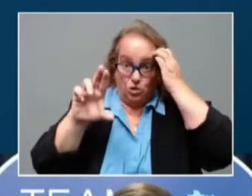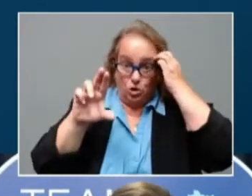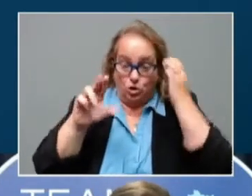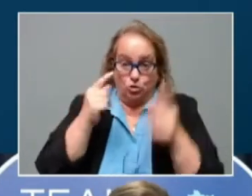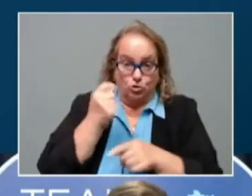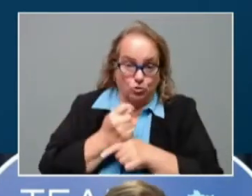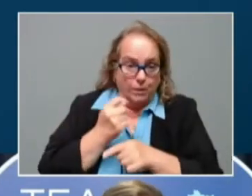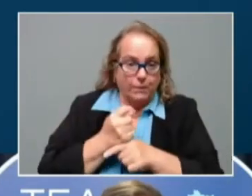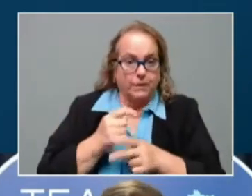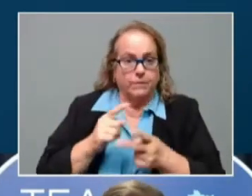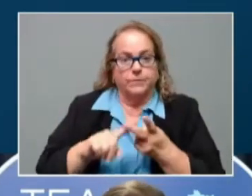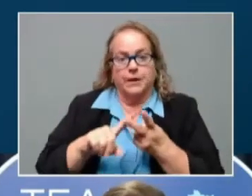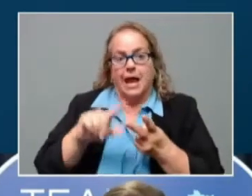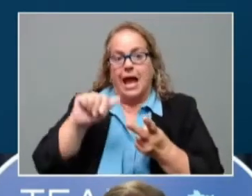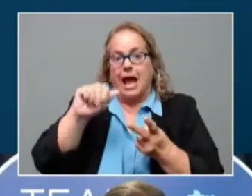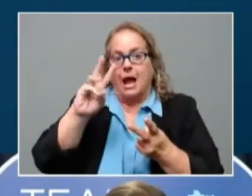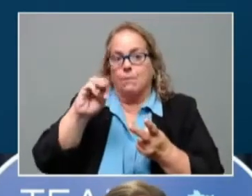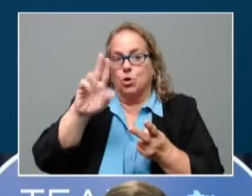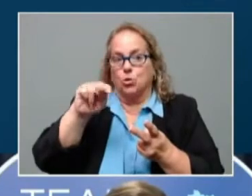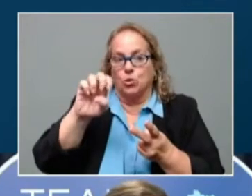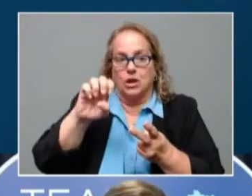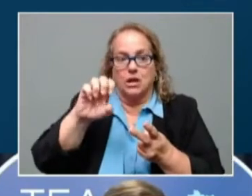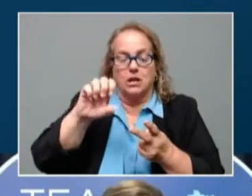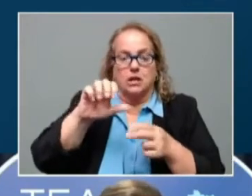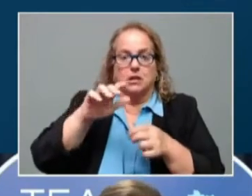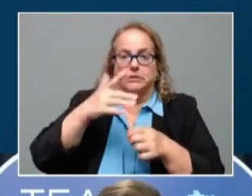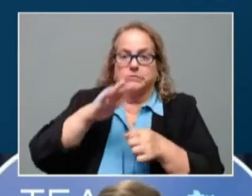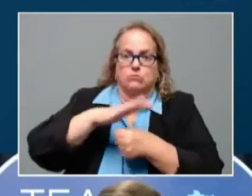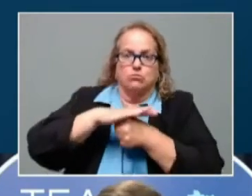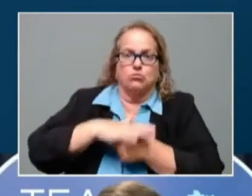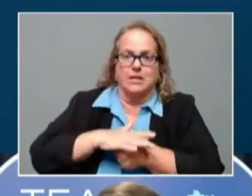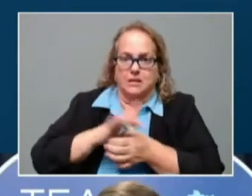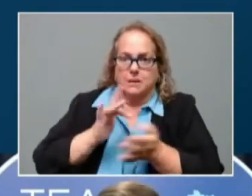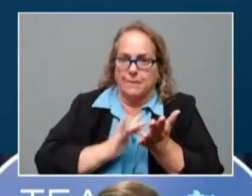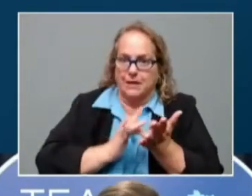suppressants, if you have major health conditions that your doctor says uh